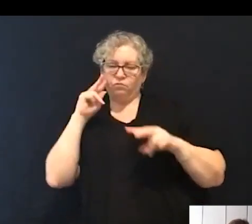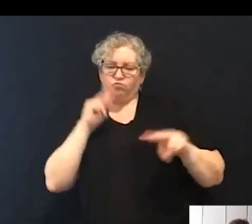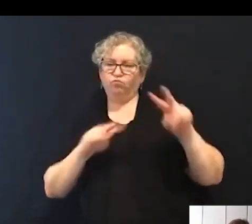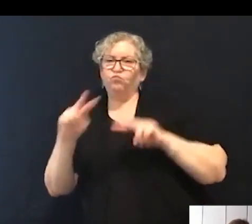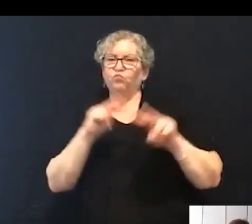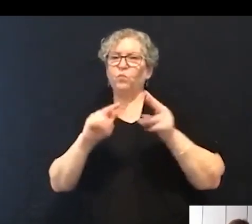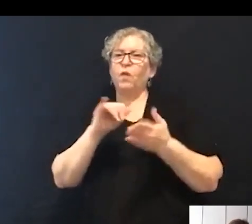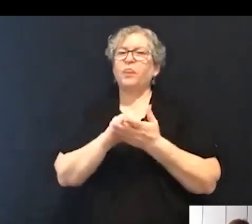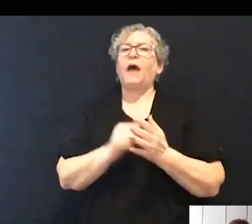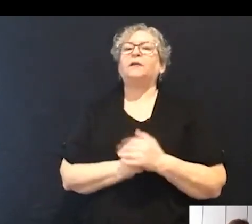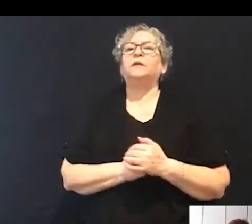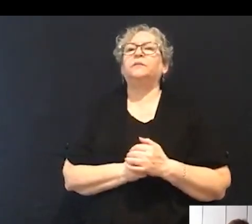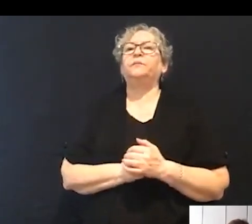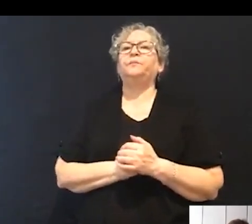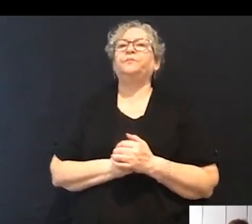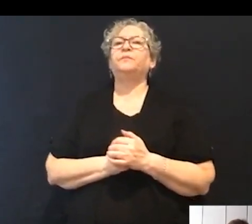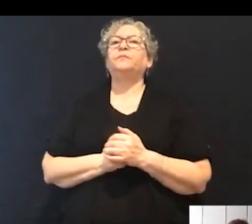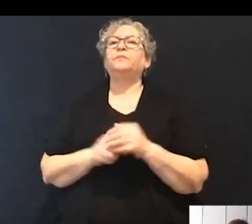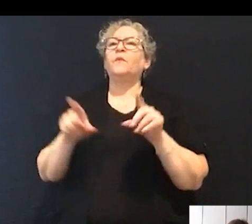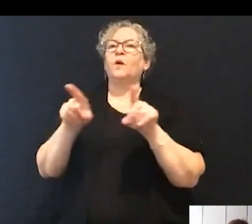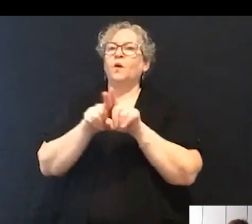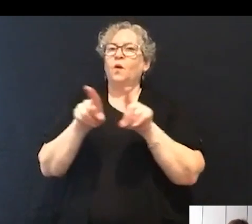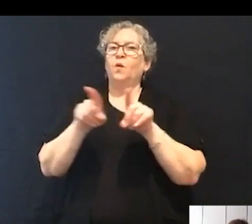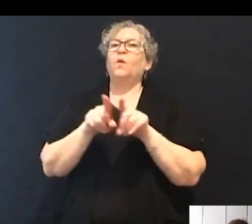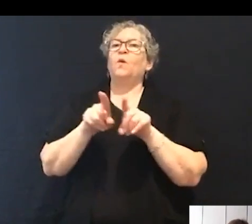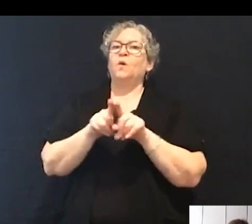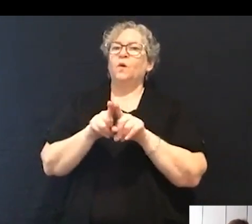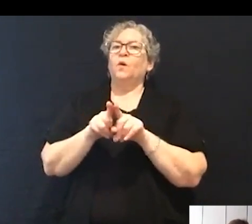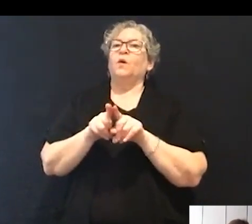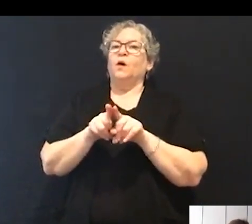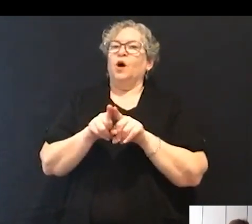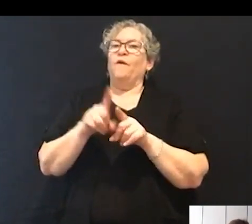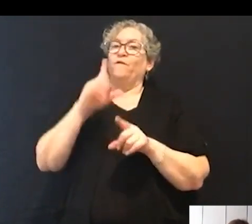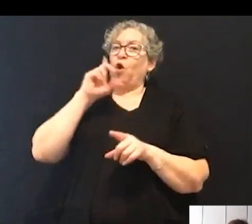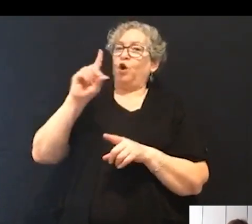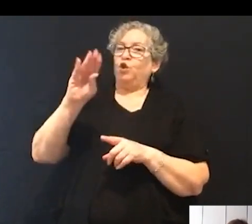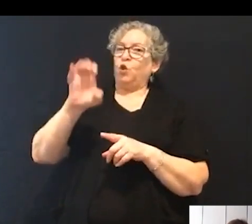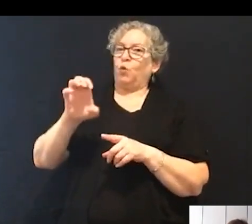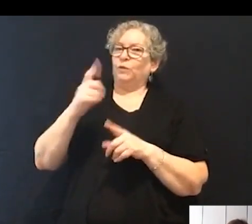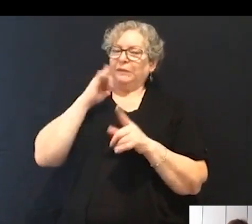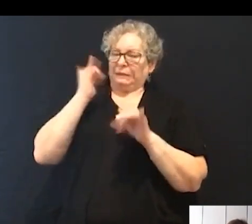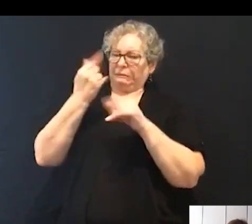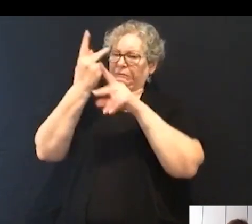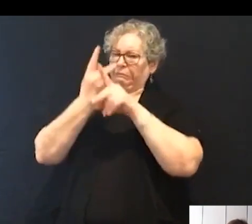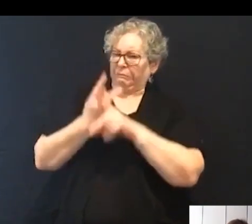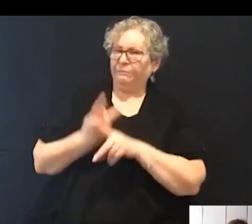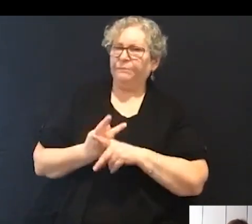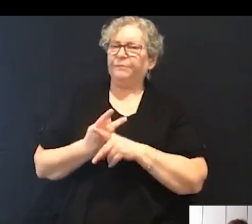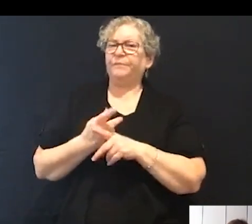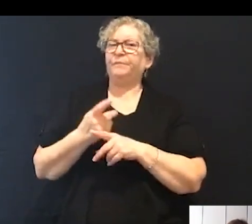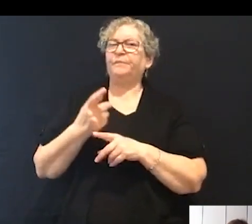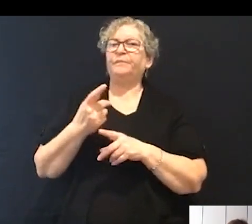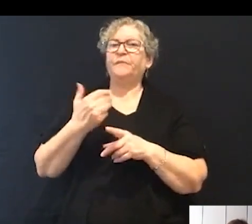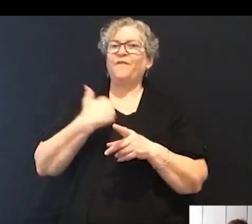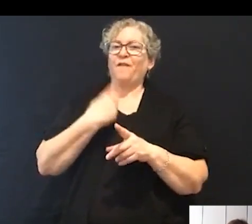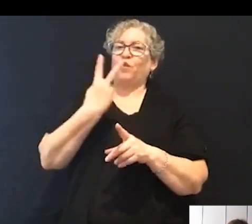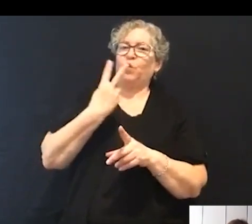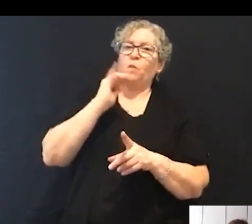Further, dose ranging is underway. I'm also looking at the effects if you have two mutations on Exon 13.